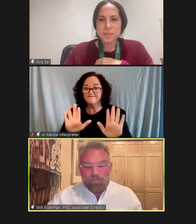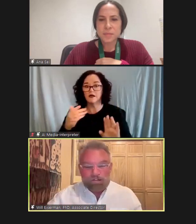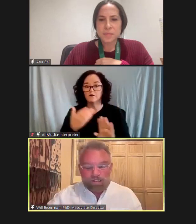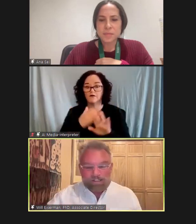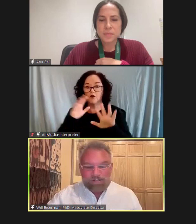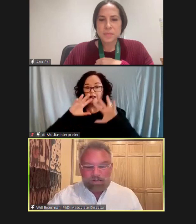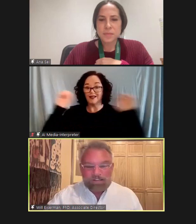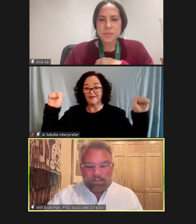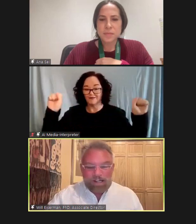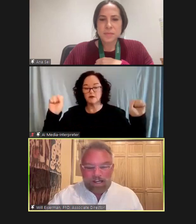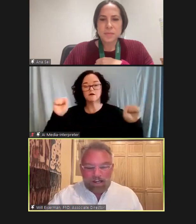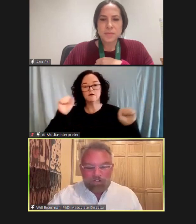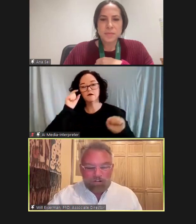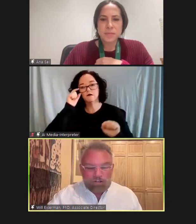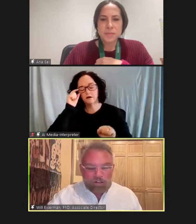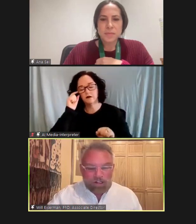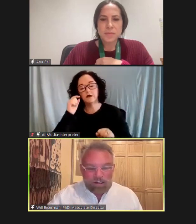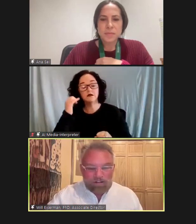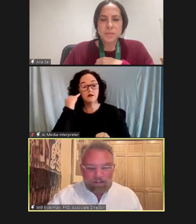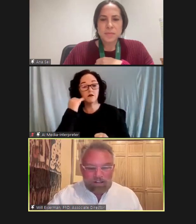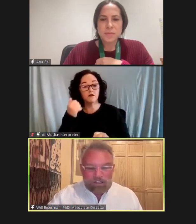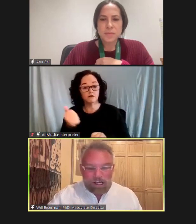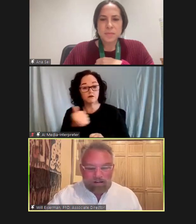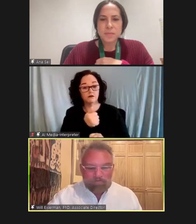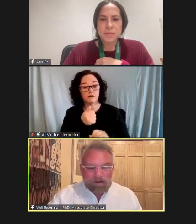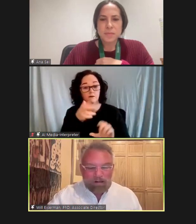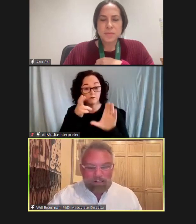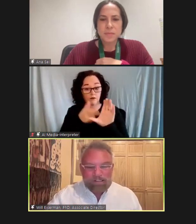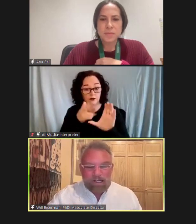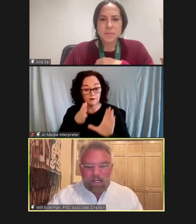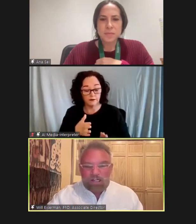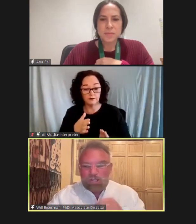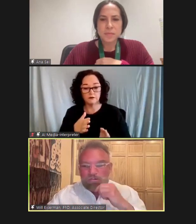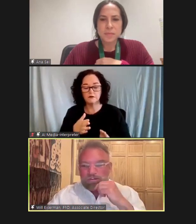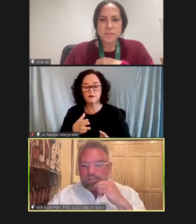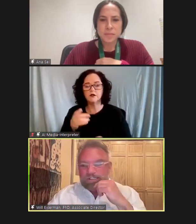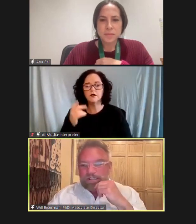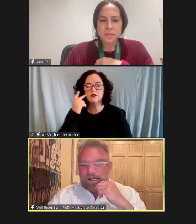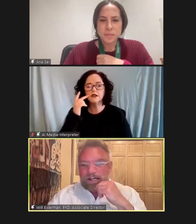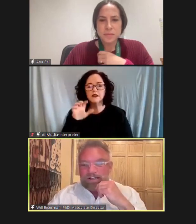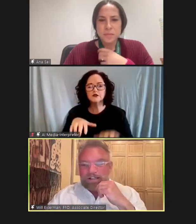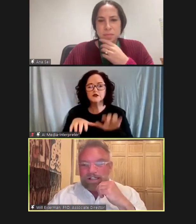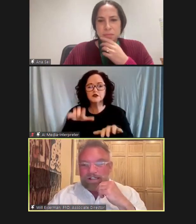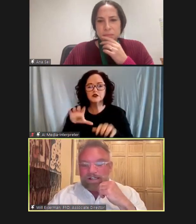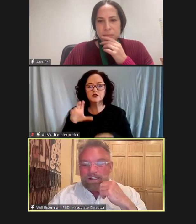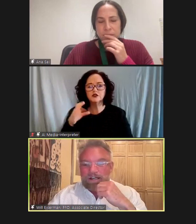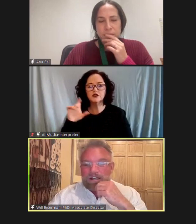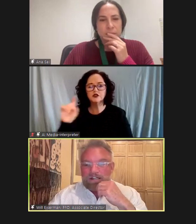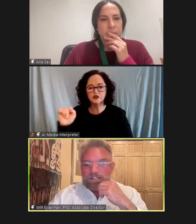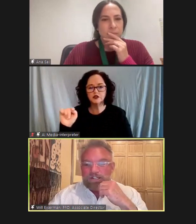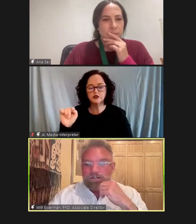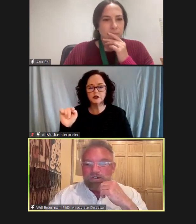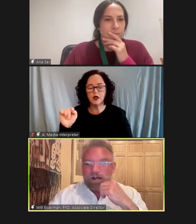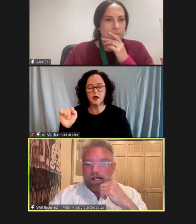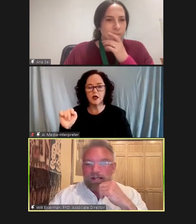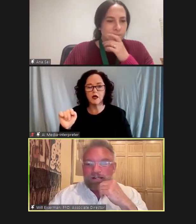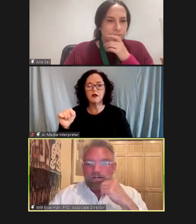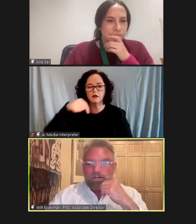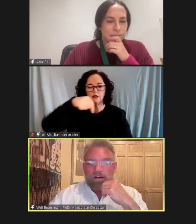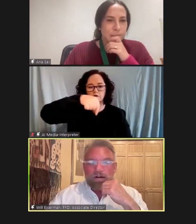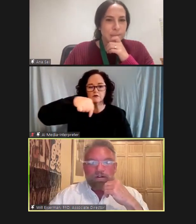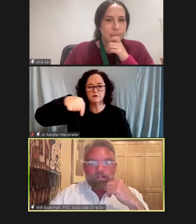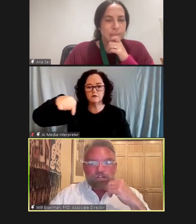participants if you look in the chat box